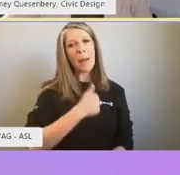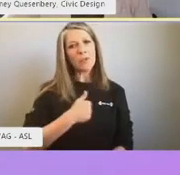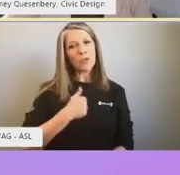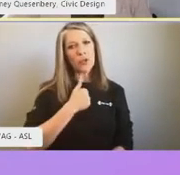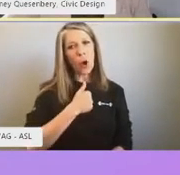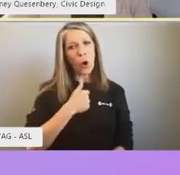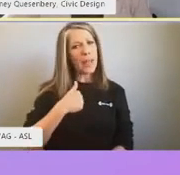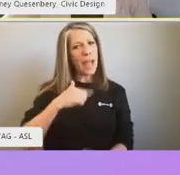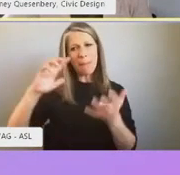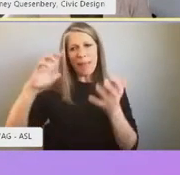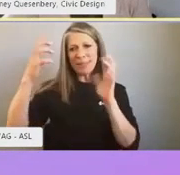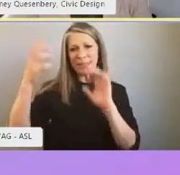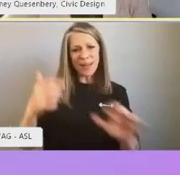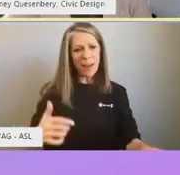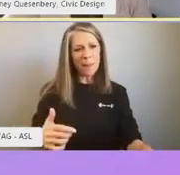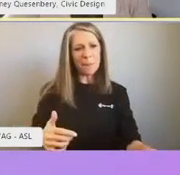What did --